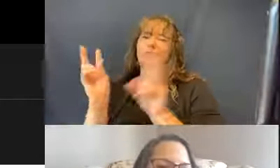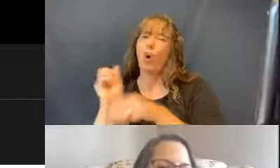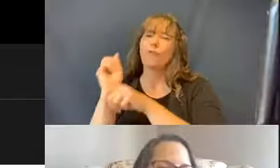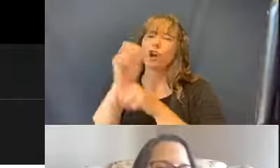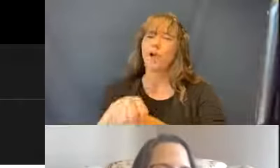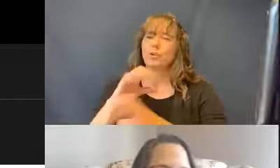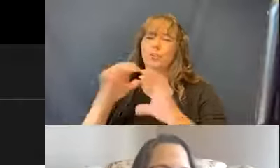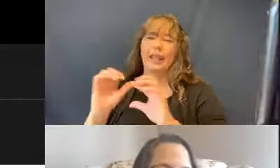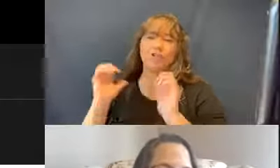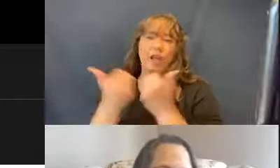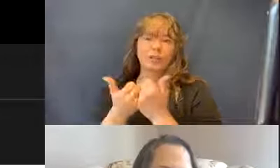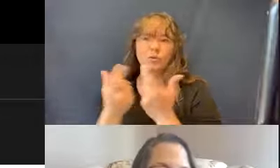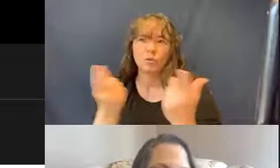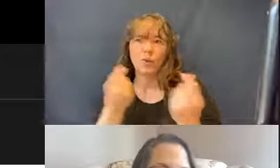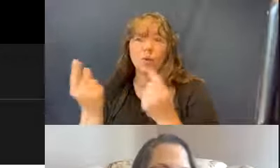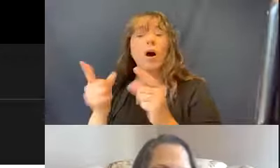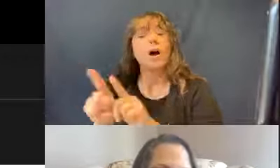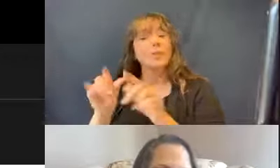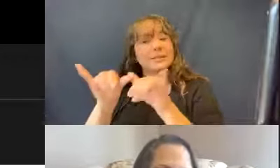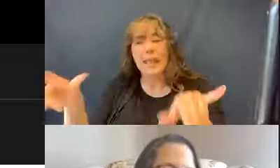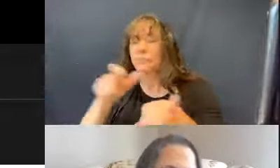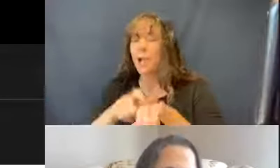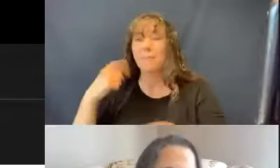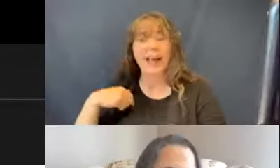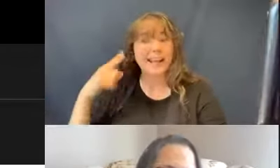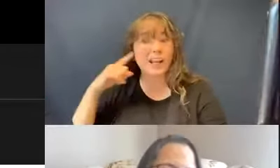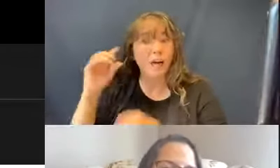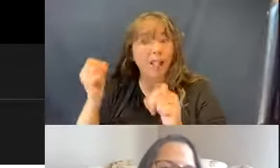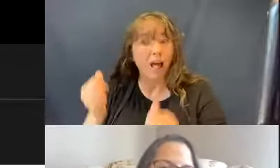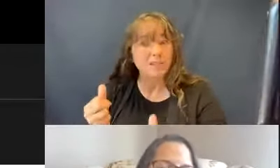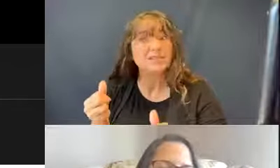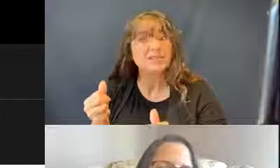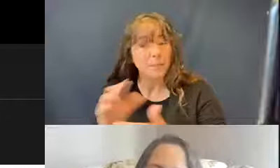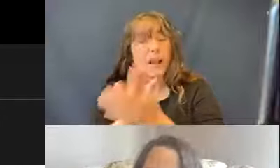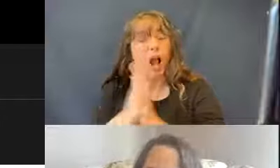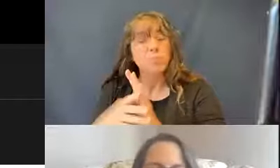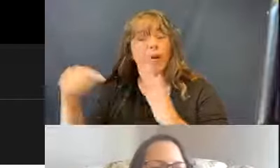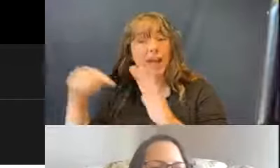Also during that time, my hearing loss progressed to profound. That's, like, just about a step